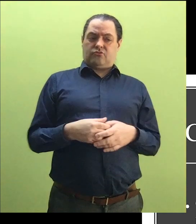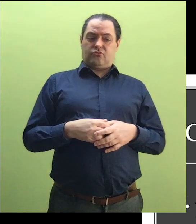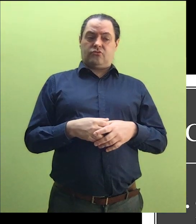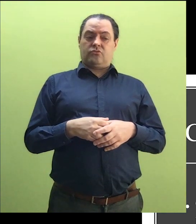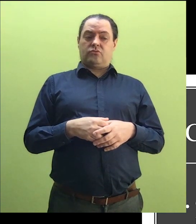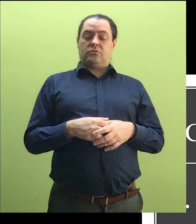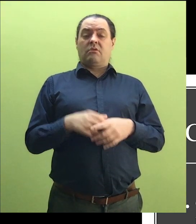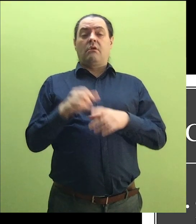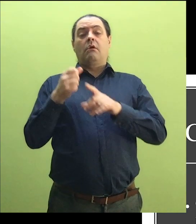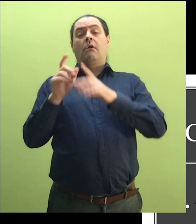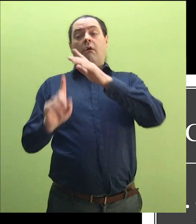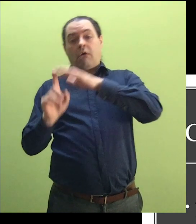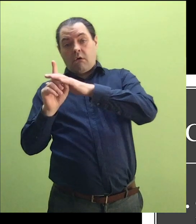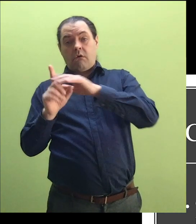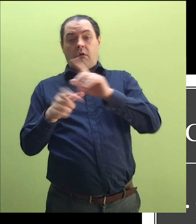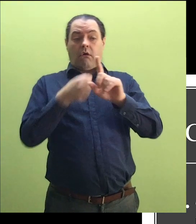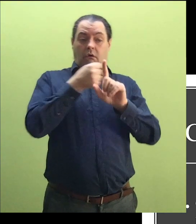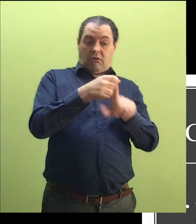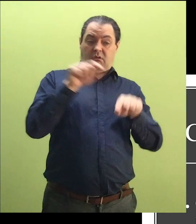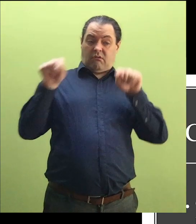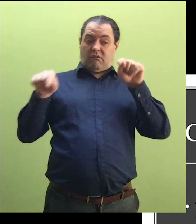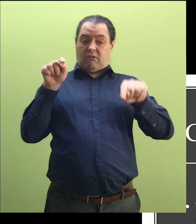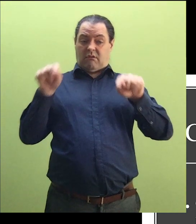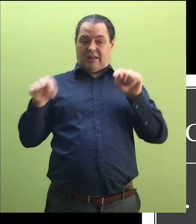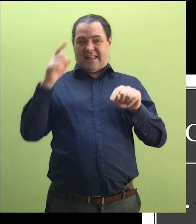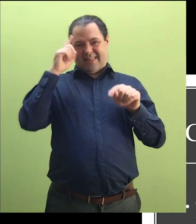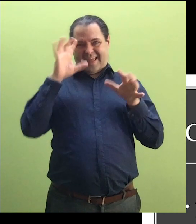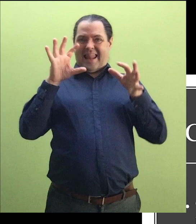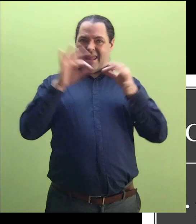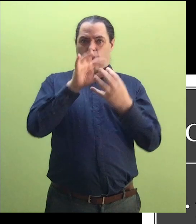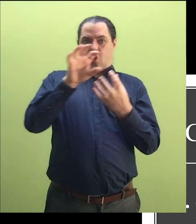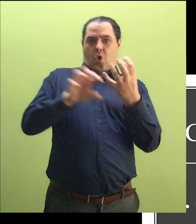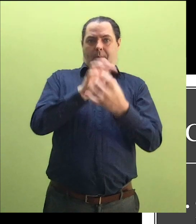complex in their event structure. And producing complex